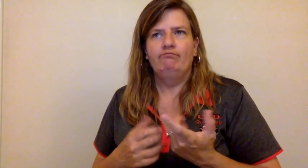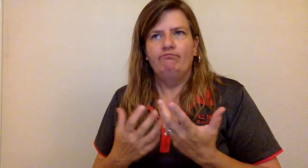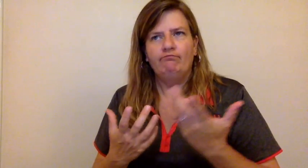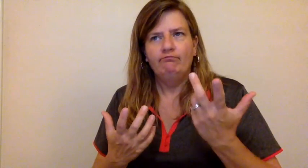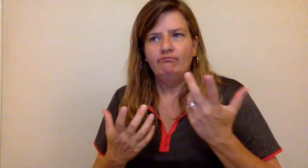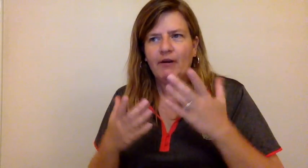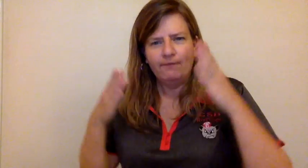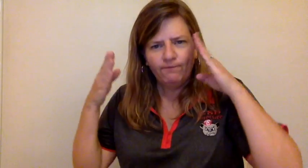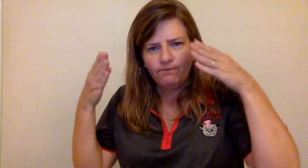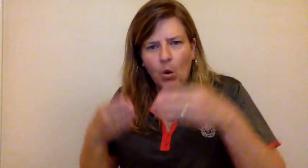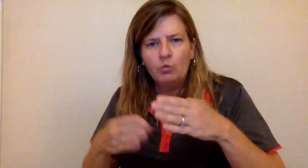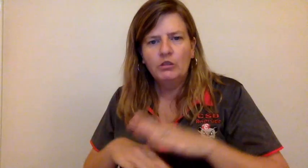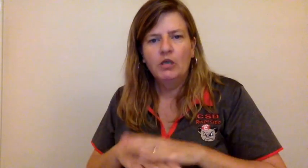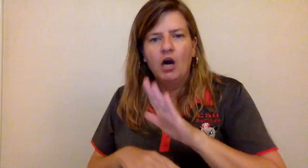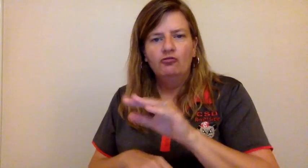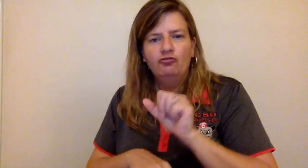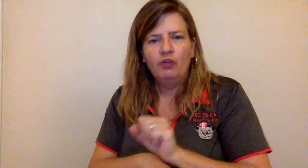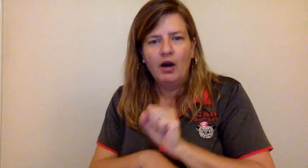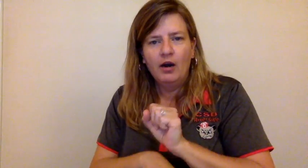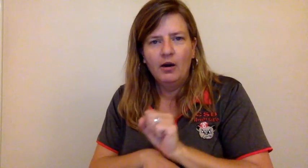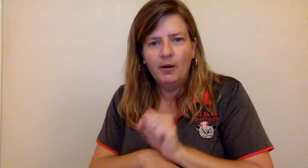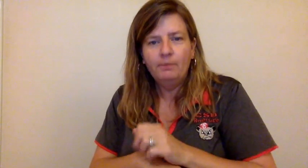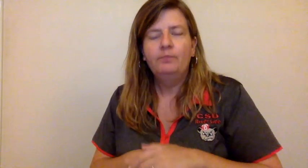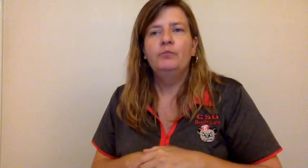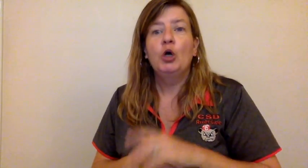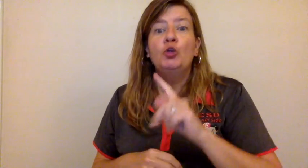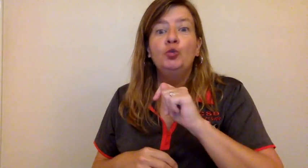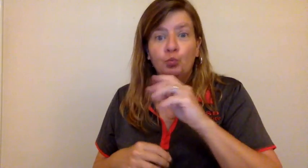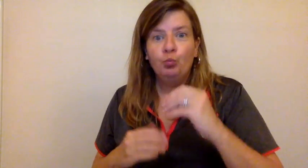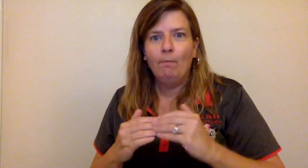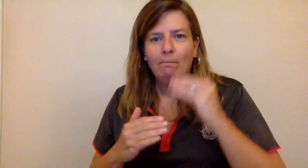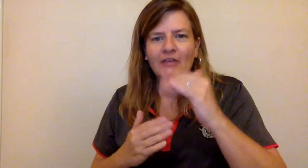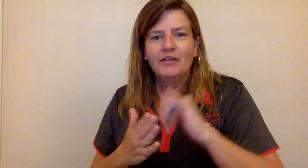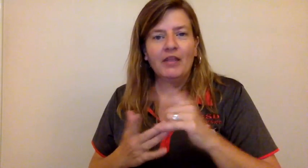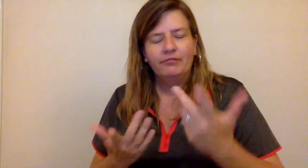that really does focus when they're working. Maybe too much